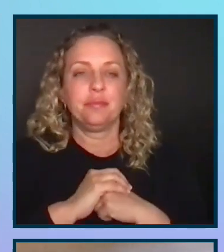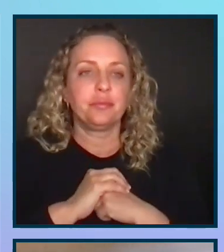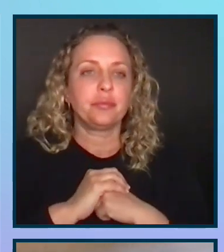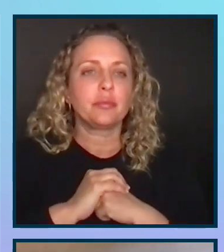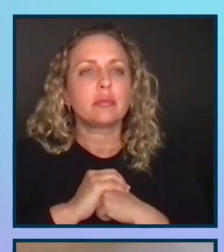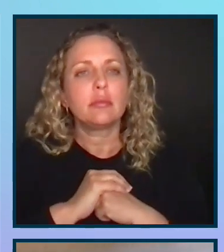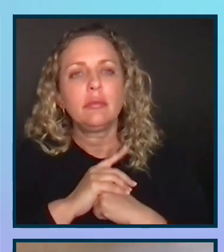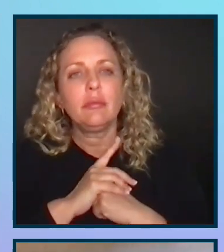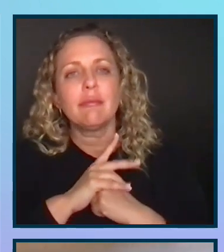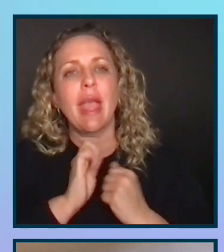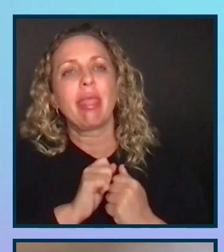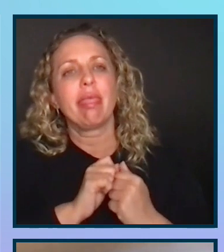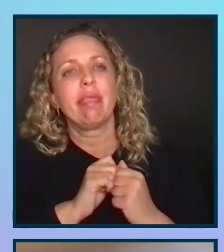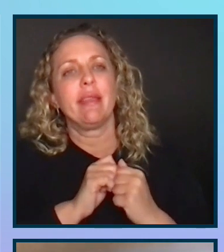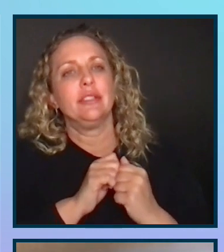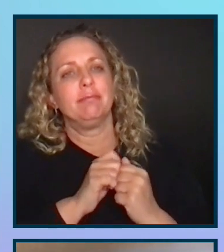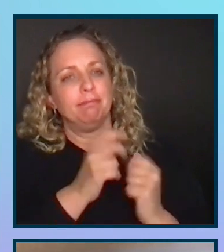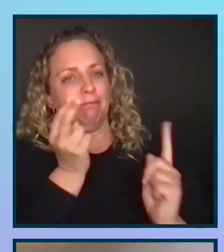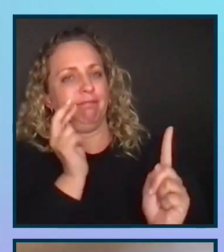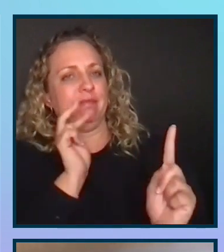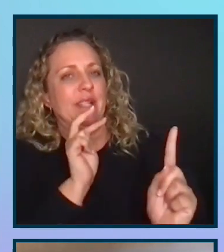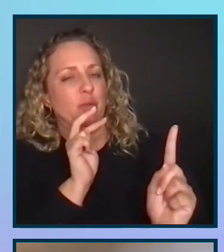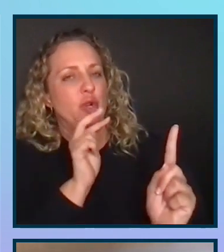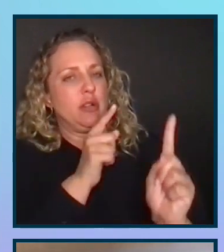This framework aims to make it click with them